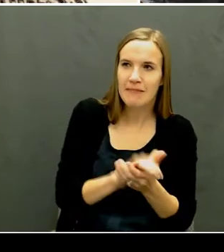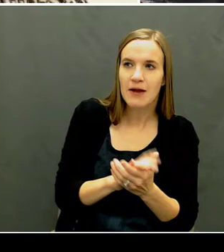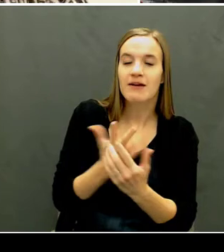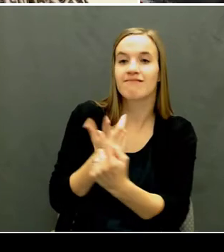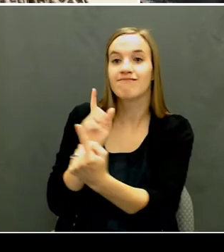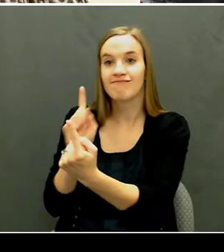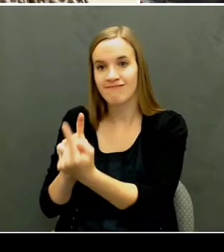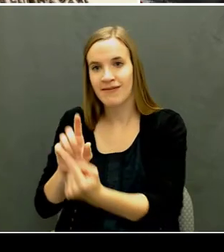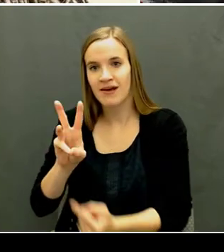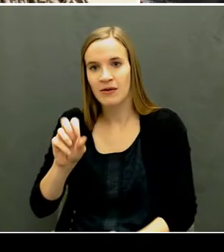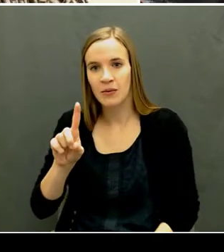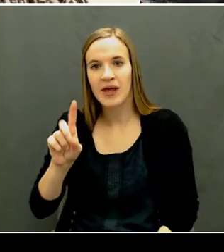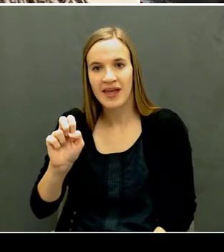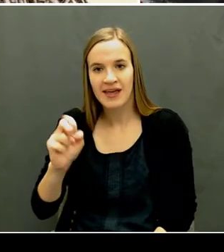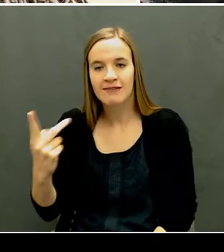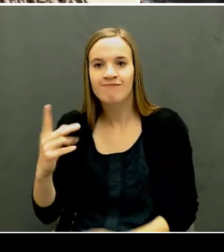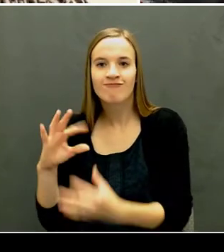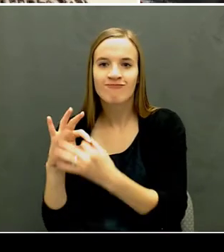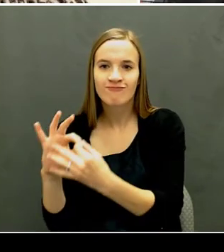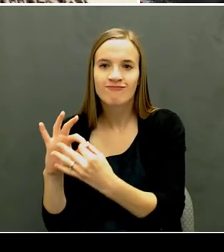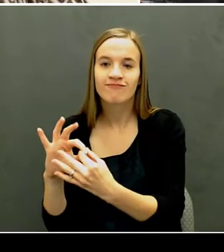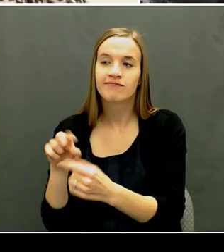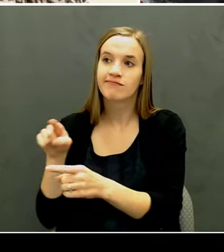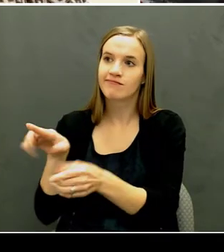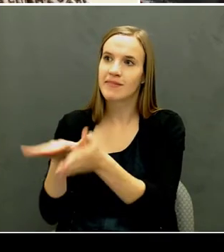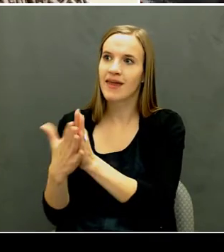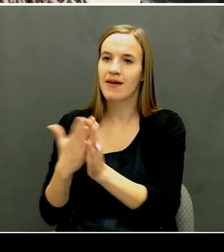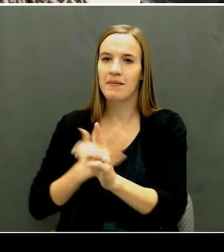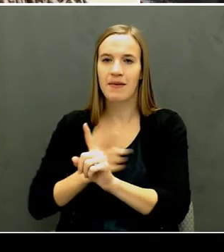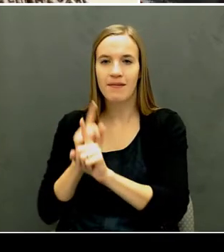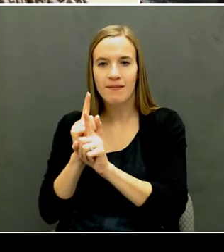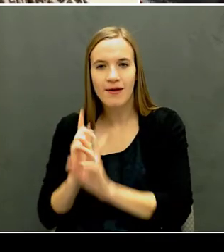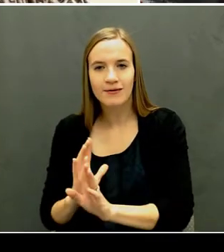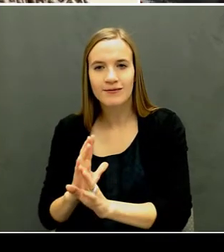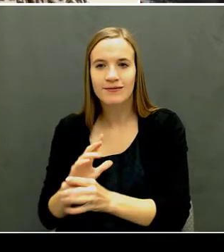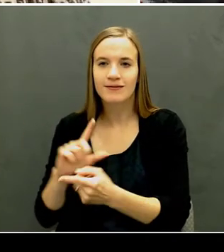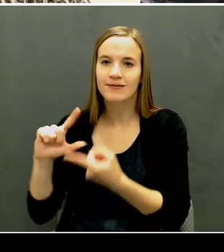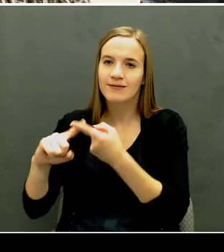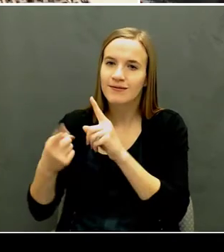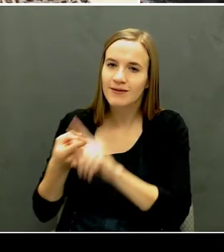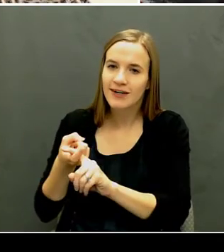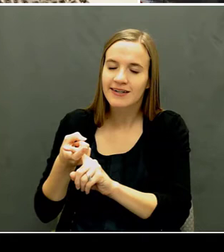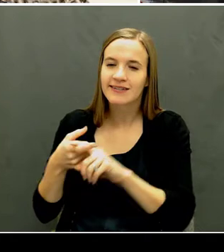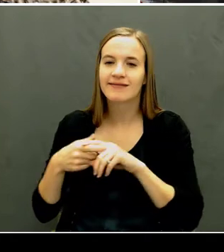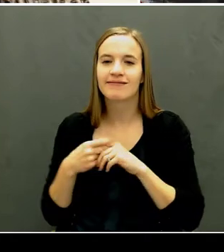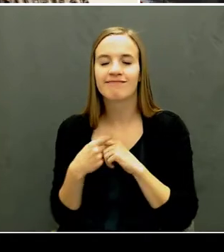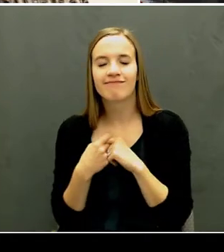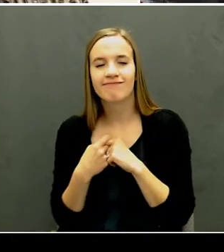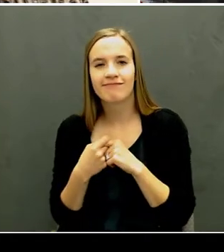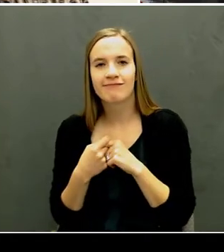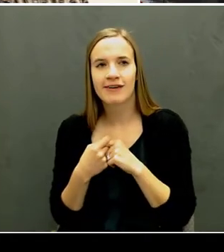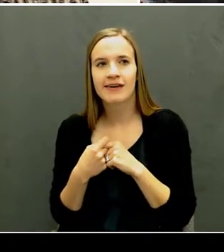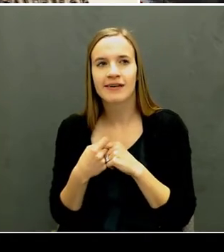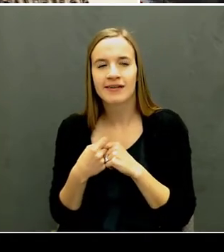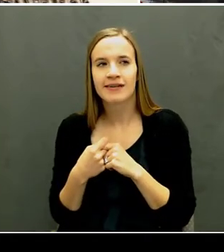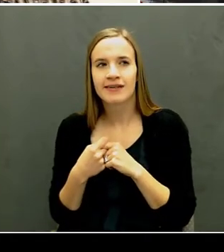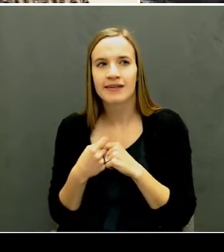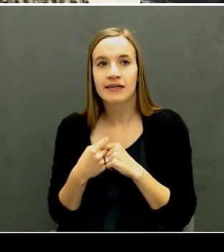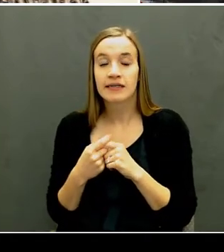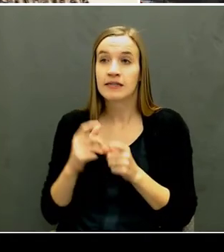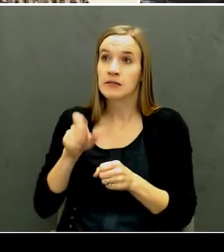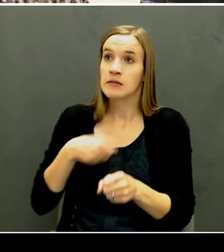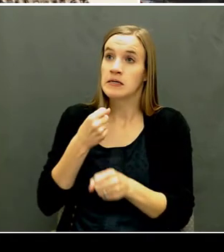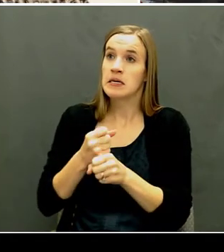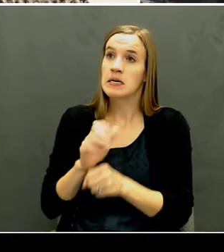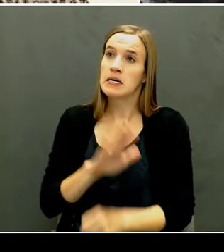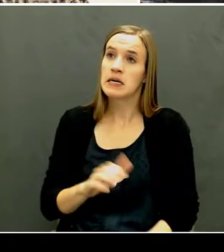taught me a lot, became a manager, a friend. And so when, 81 and 82, we did some stuff around